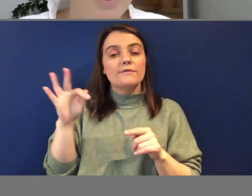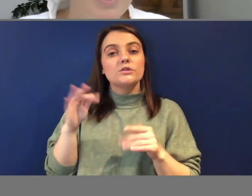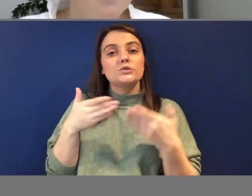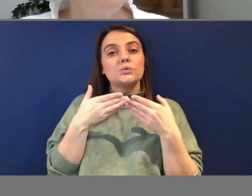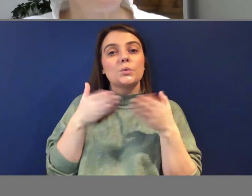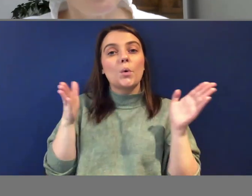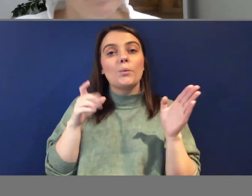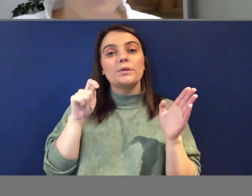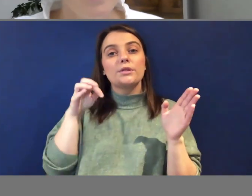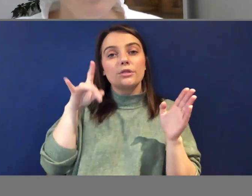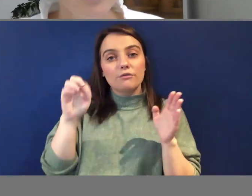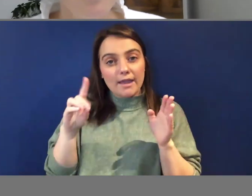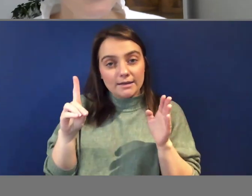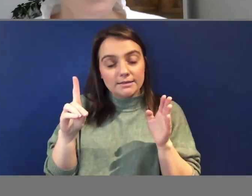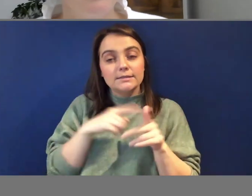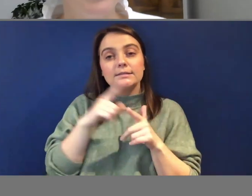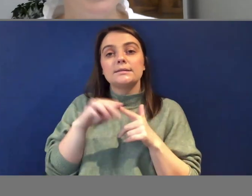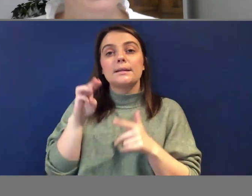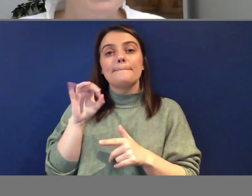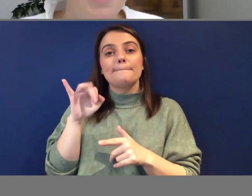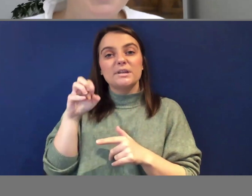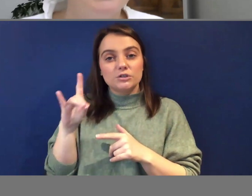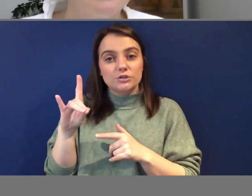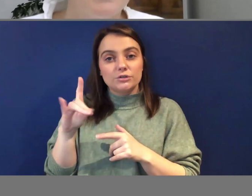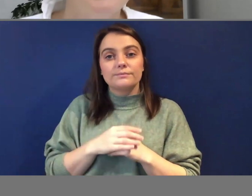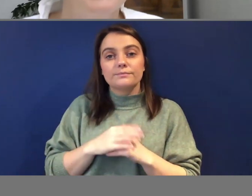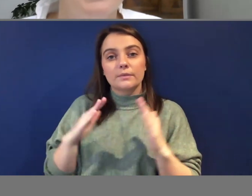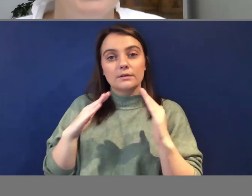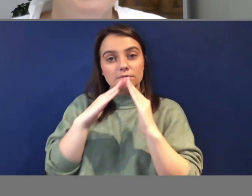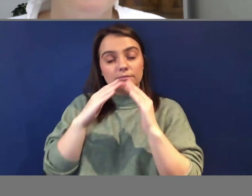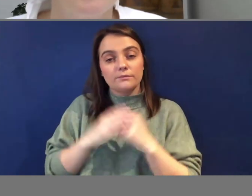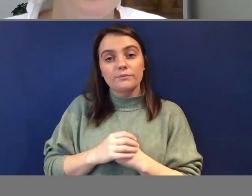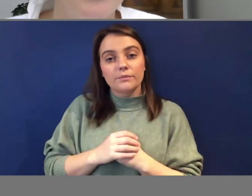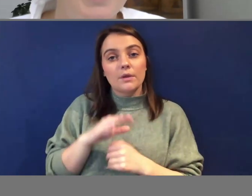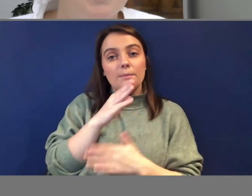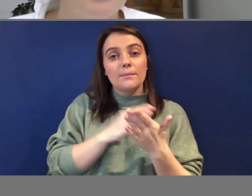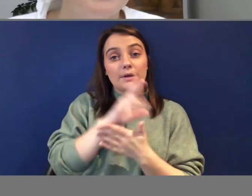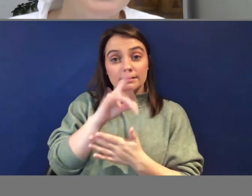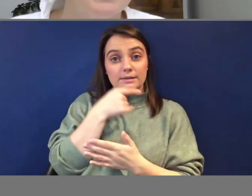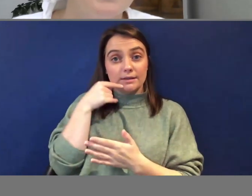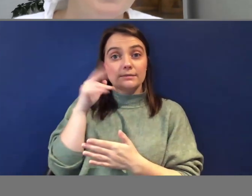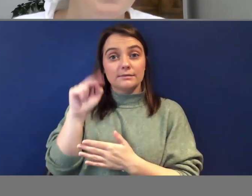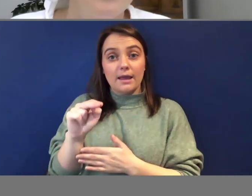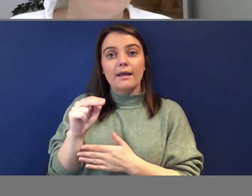of flights for open tread part K says yes it is possible to have an open tread in a public stairs